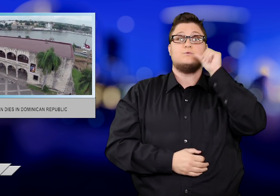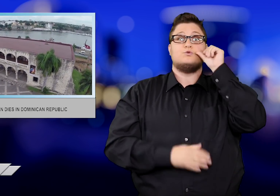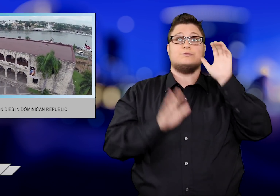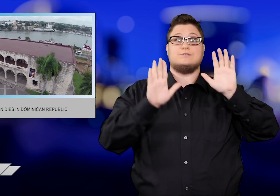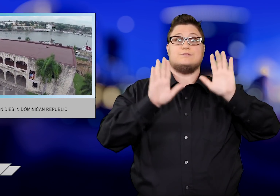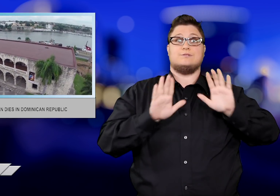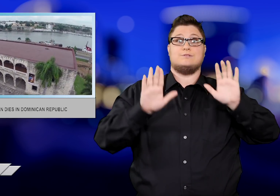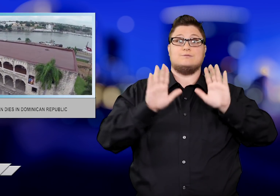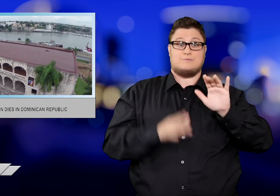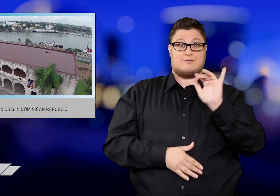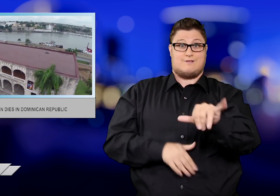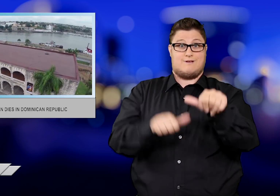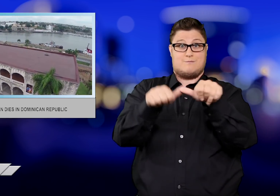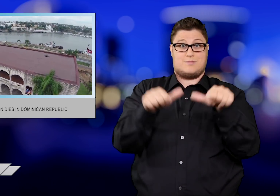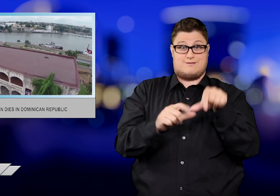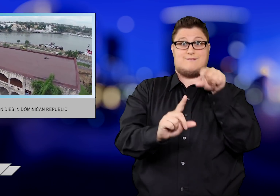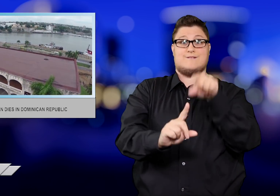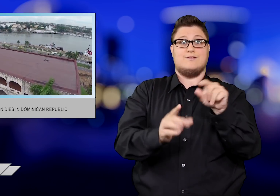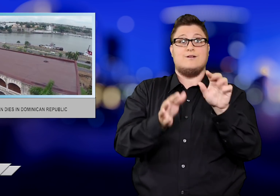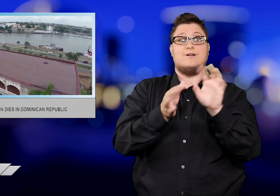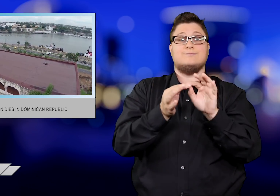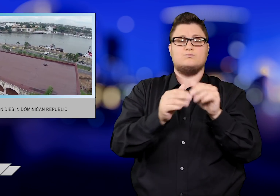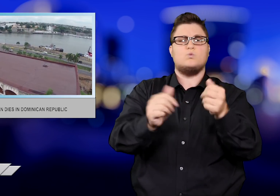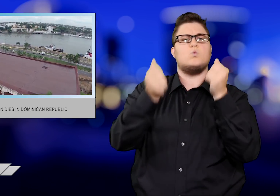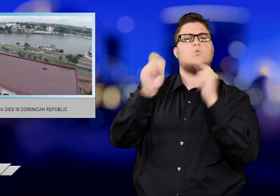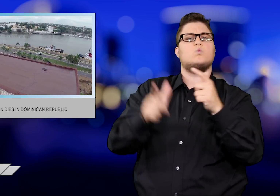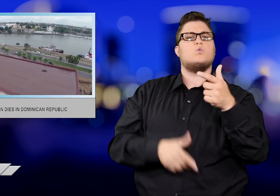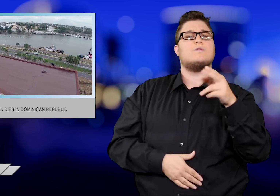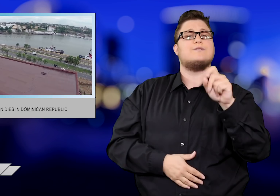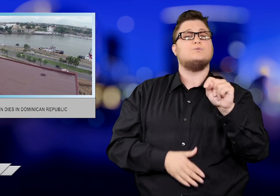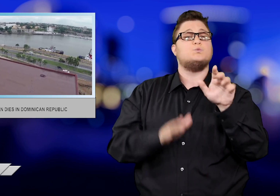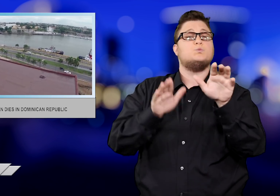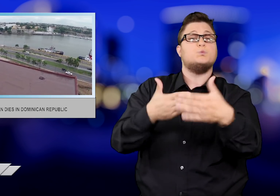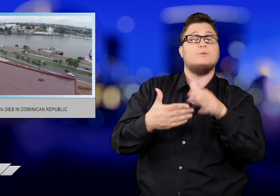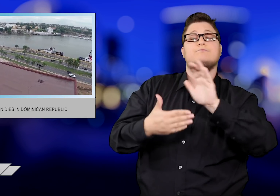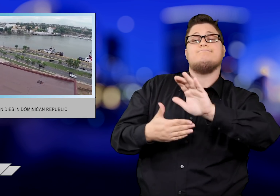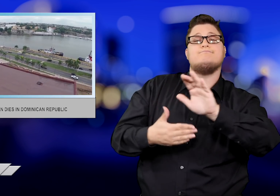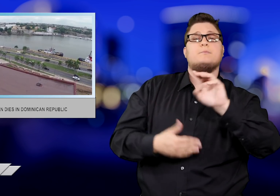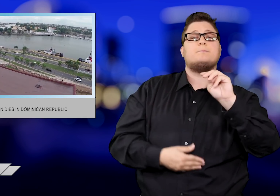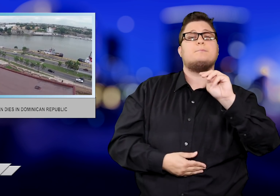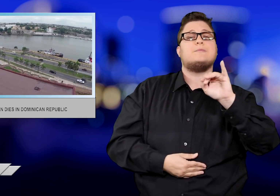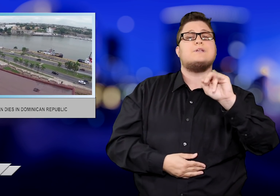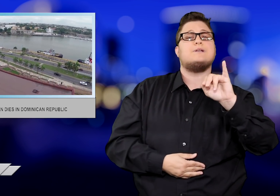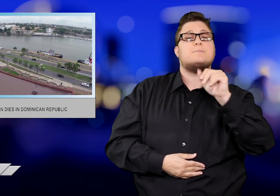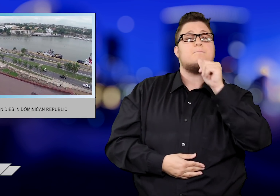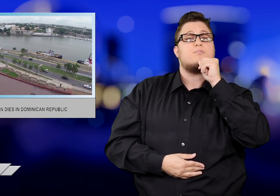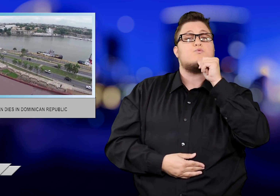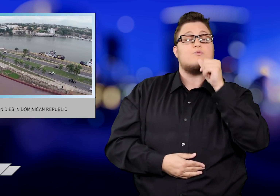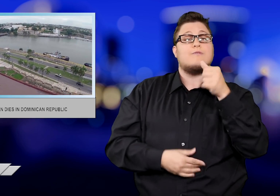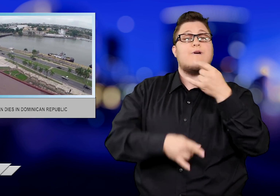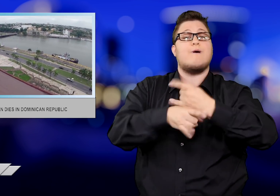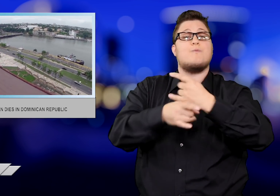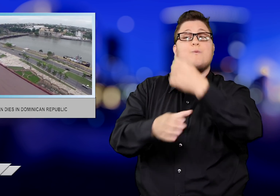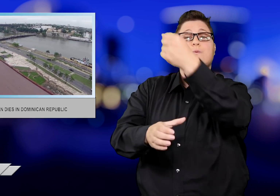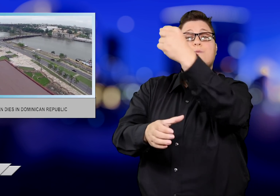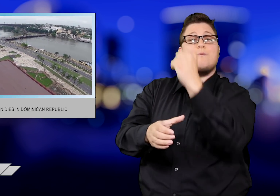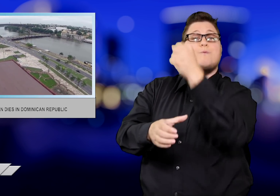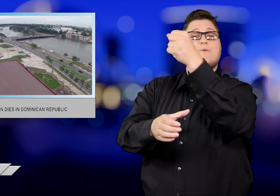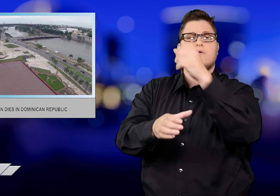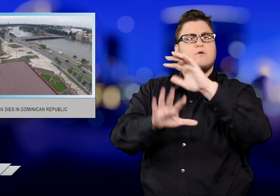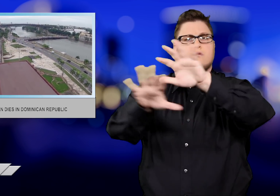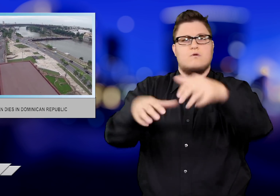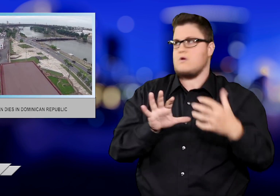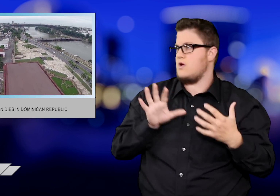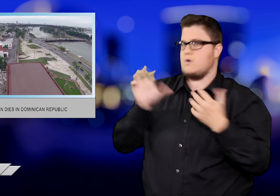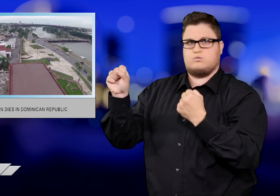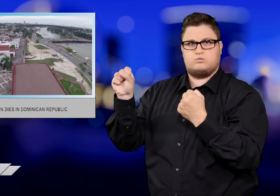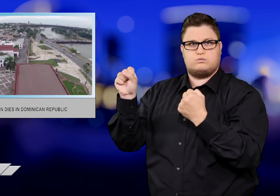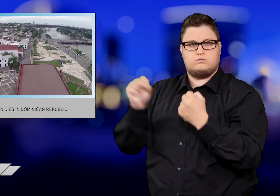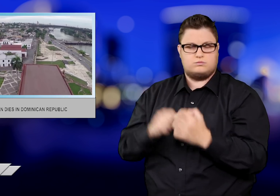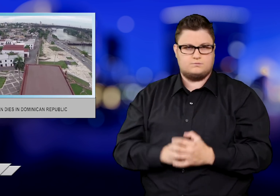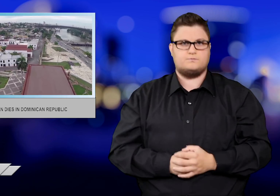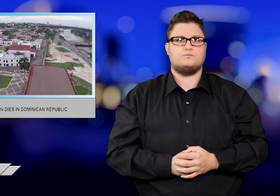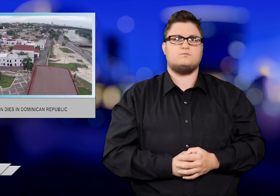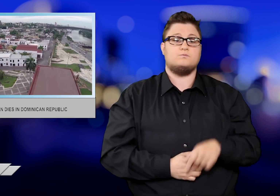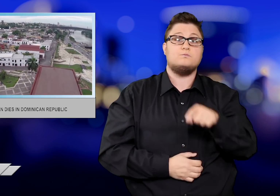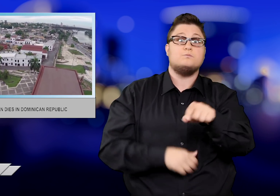On Sunday, the resort said it would remove alcoholic dispensers located in guestroom minibars.